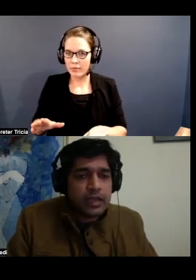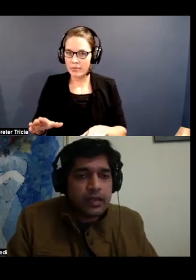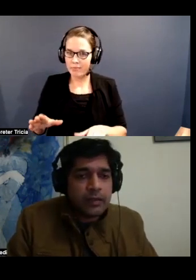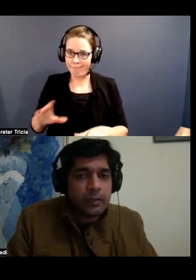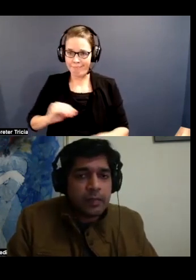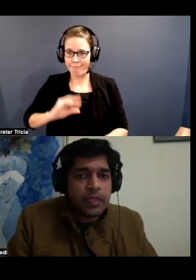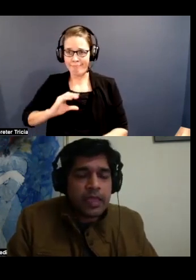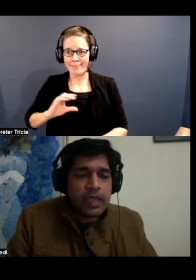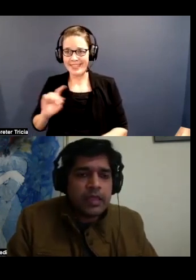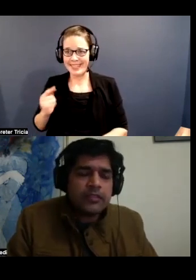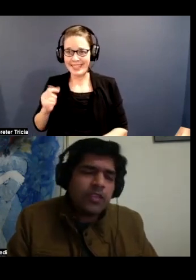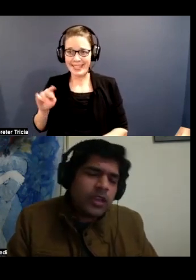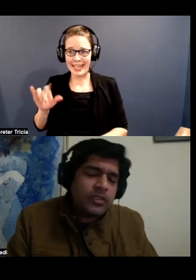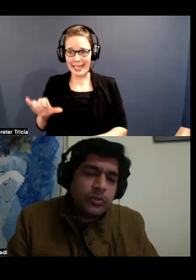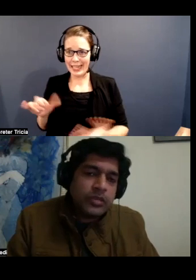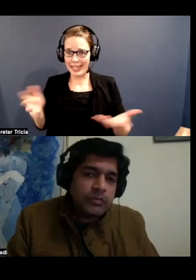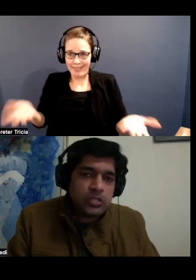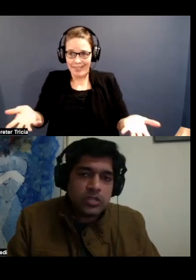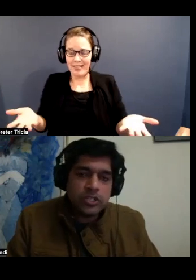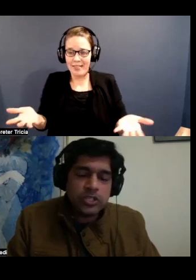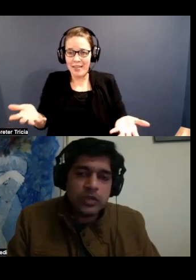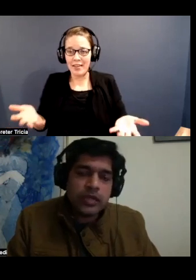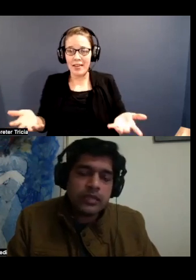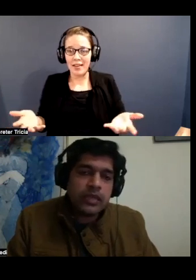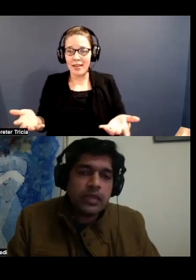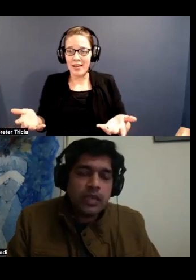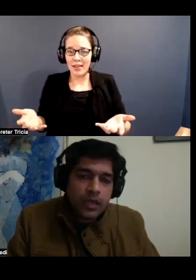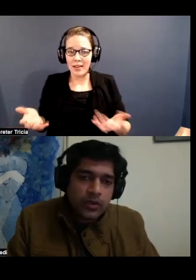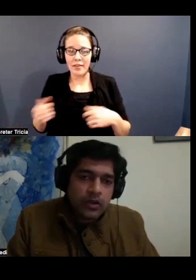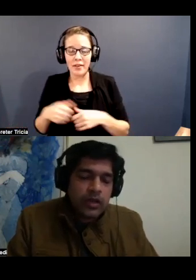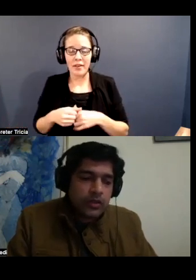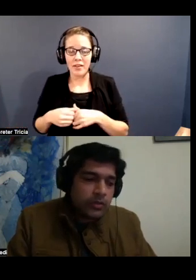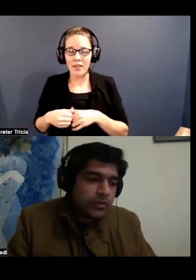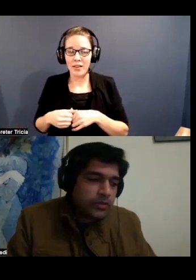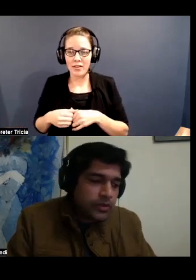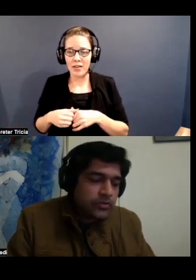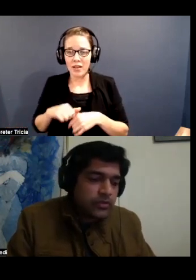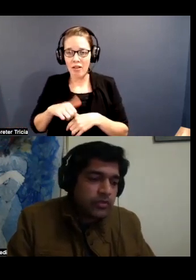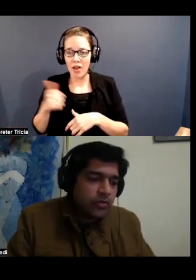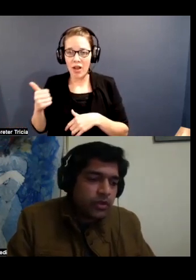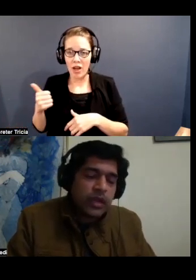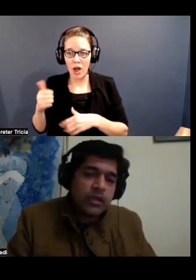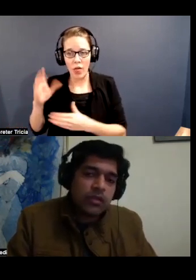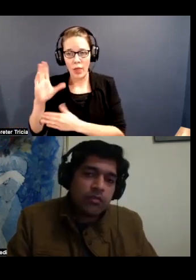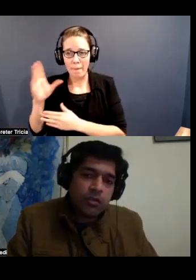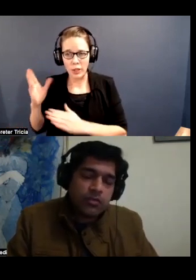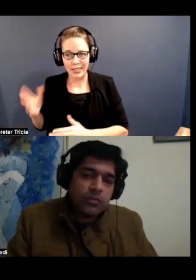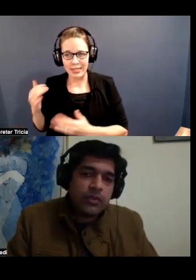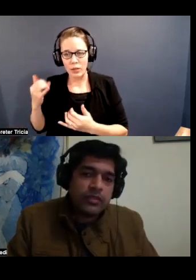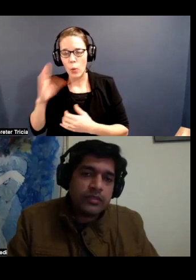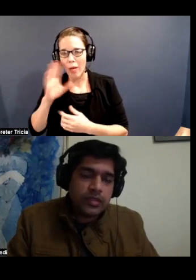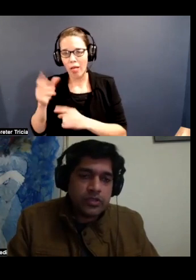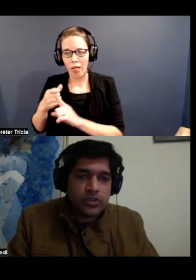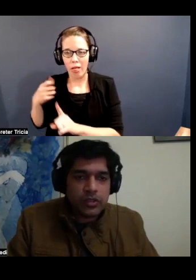And it's not a unidimensional issue. And I think other, other presenters today, could kind of also bring this attention,